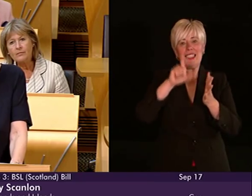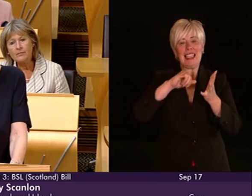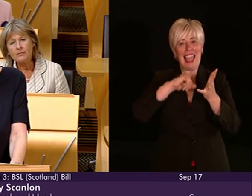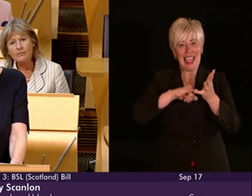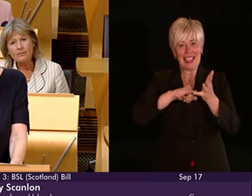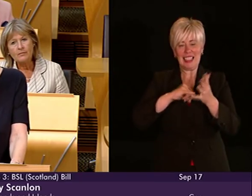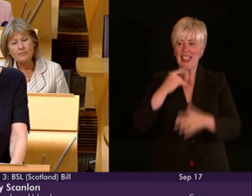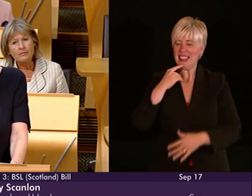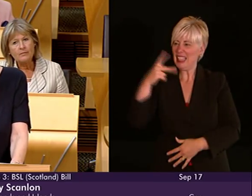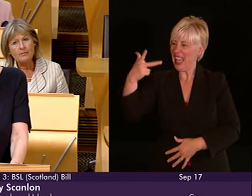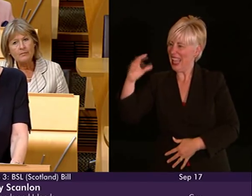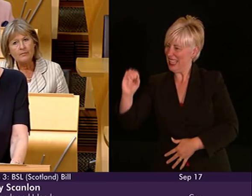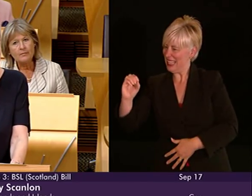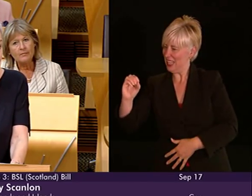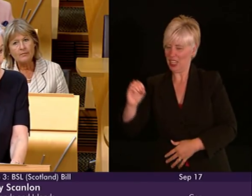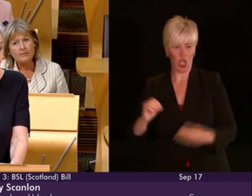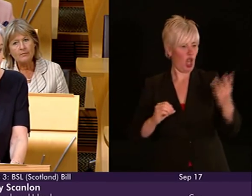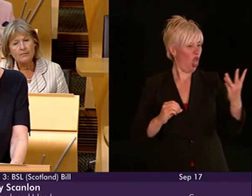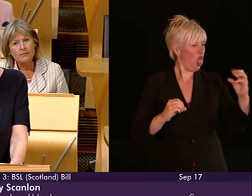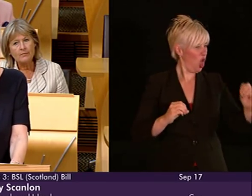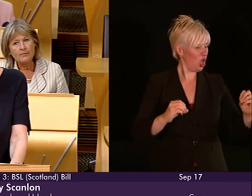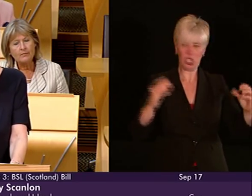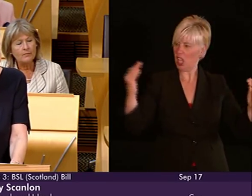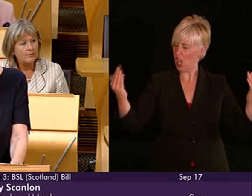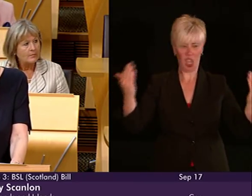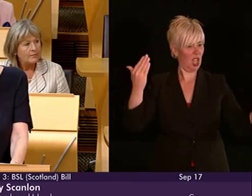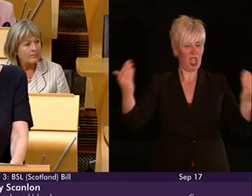Society says that there are 80, shows that two